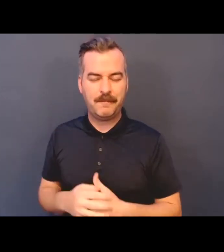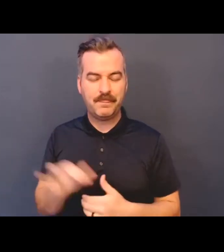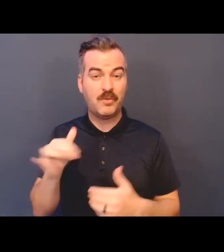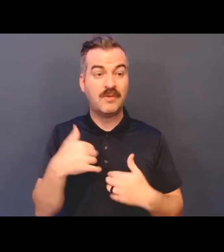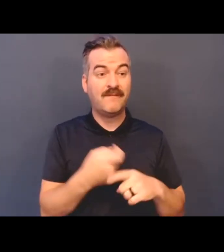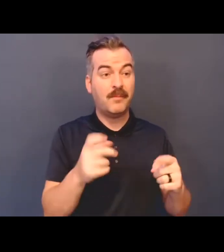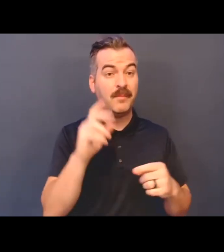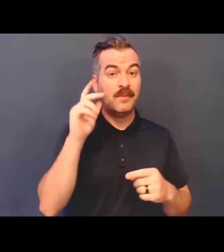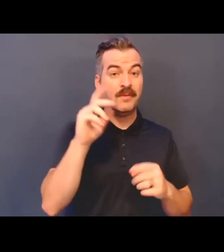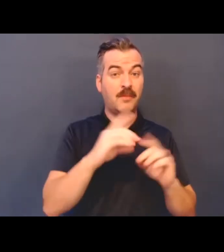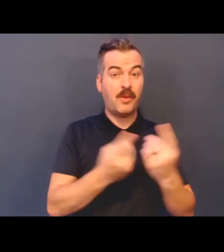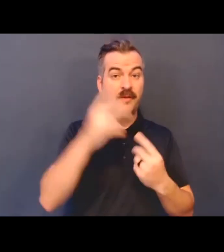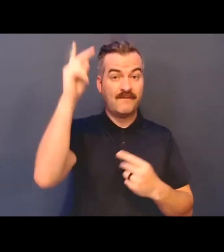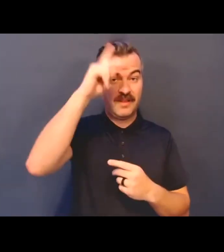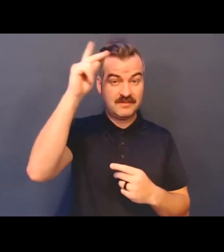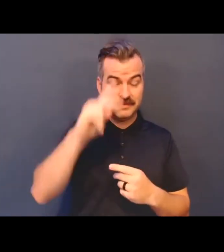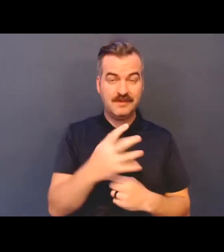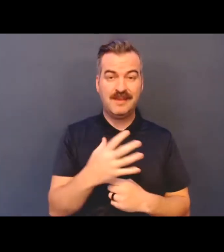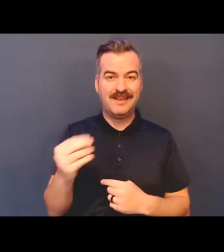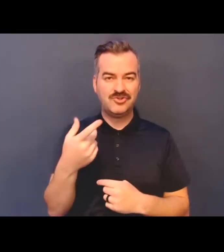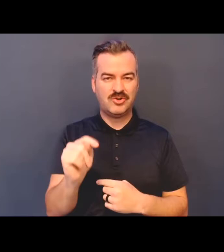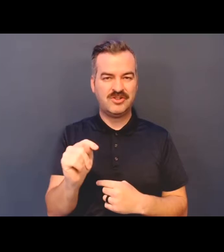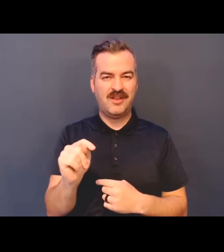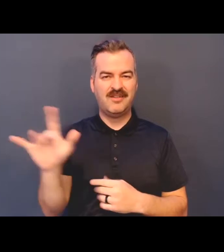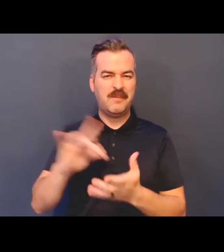as well as Georgetown's medical humanities initiative.